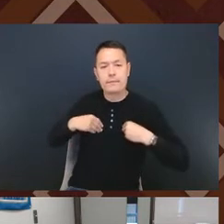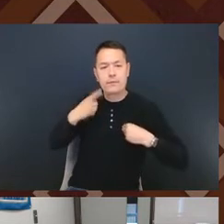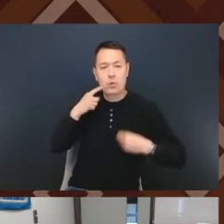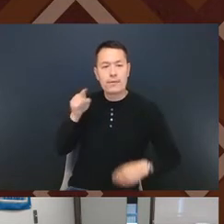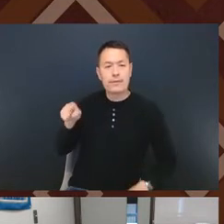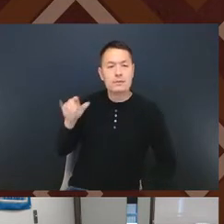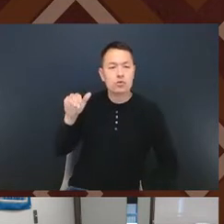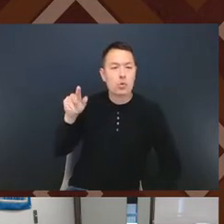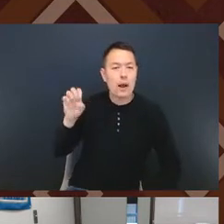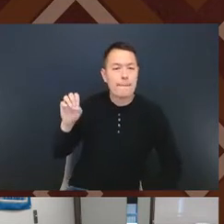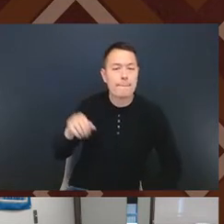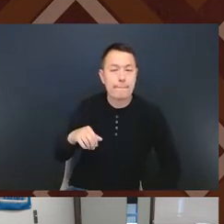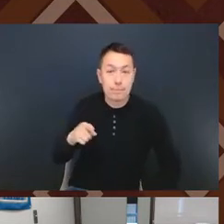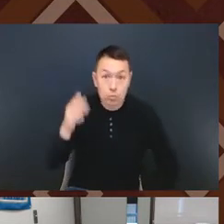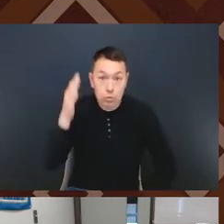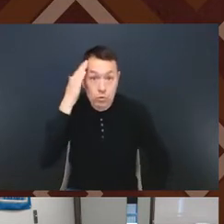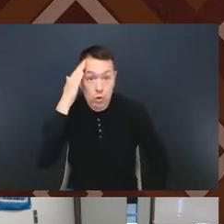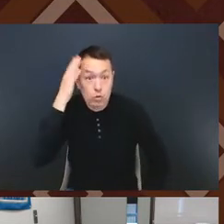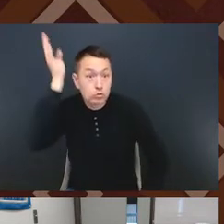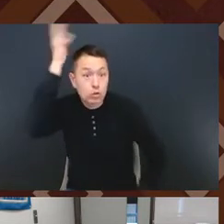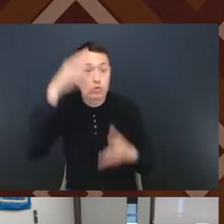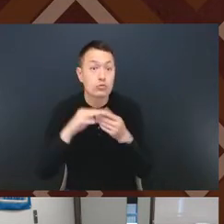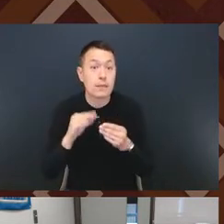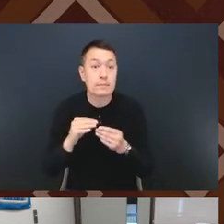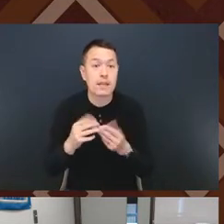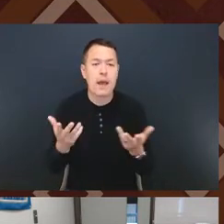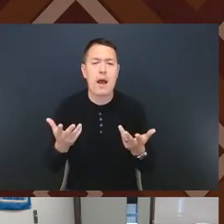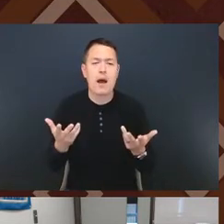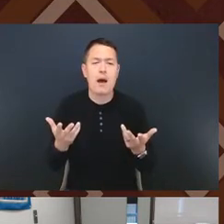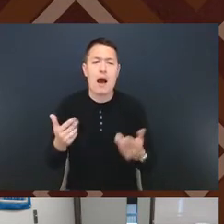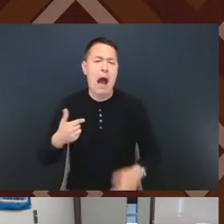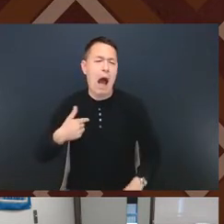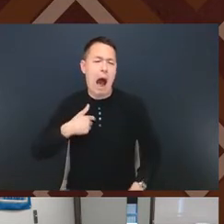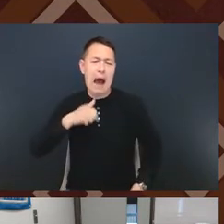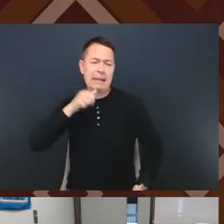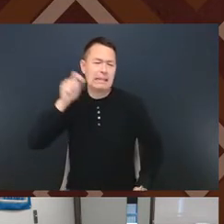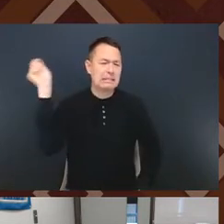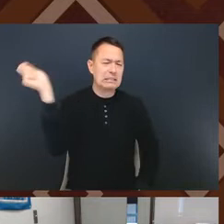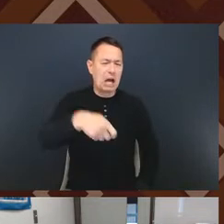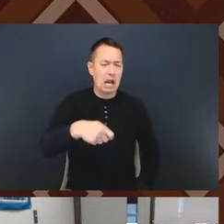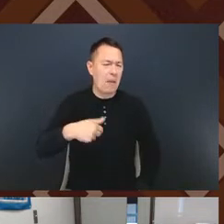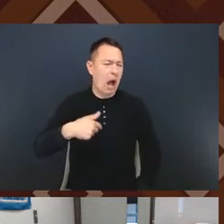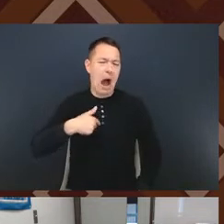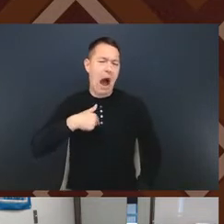You know that Donald Trump would say, hey, I didn't cut him, but his faith or something along that line.